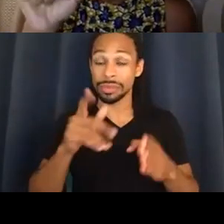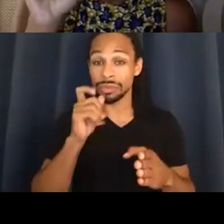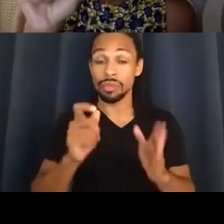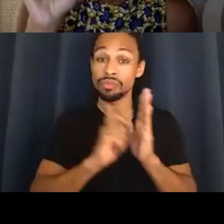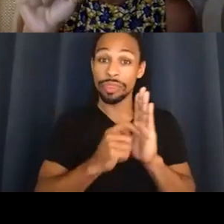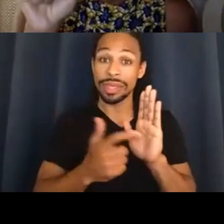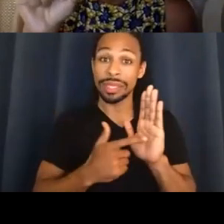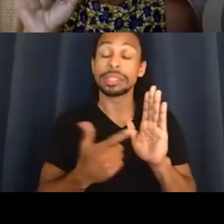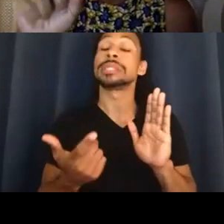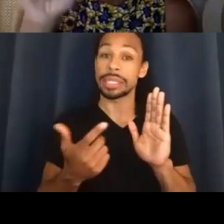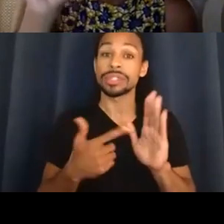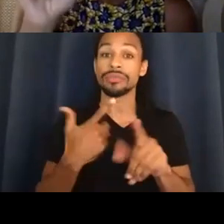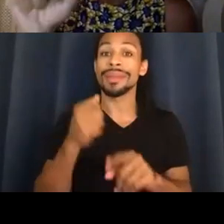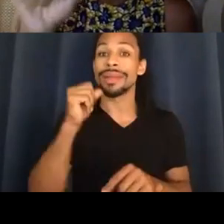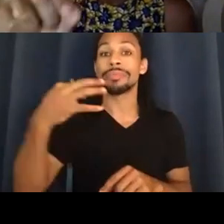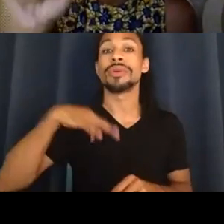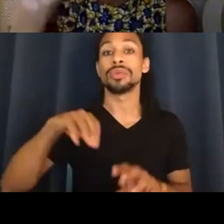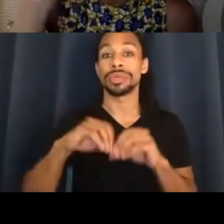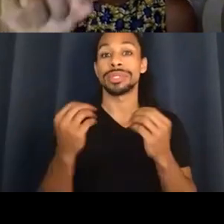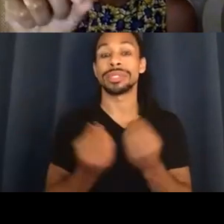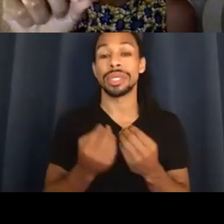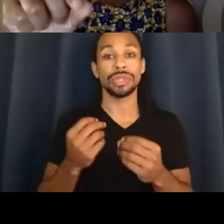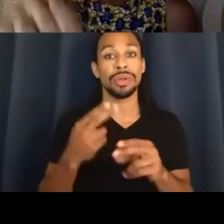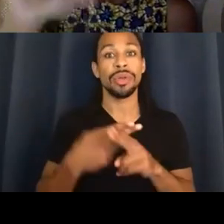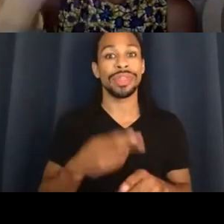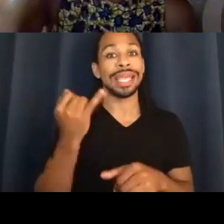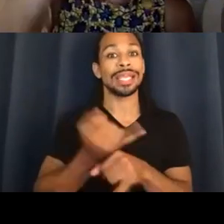nonprofit organization called the Institute for the Future